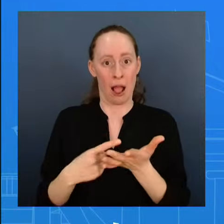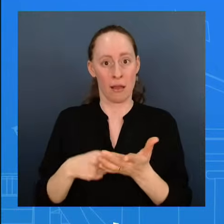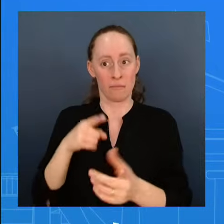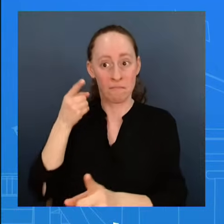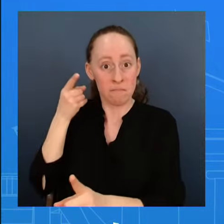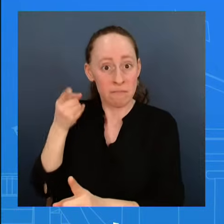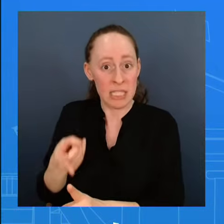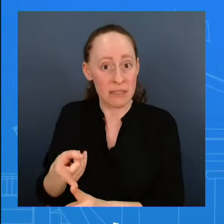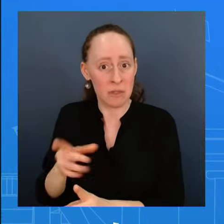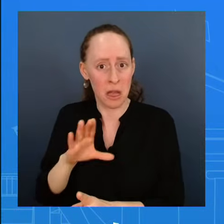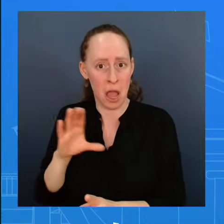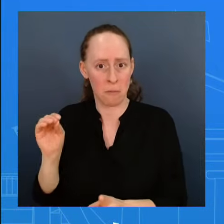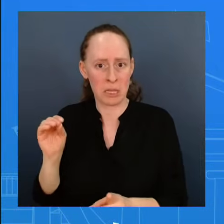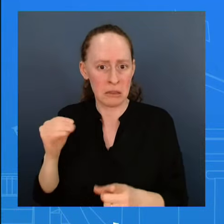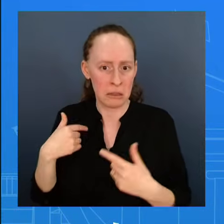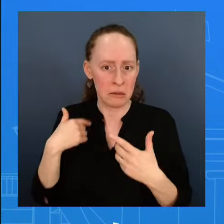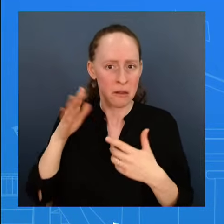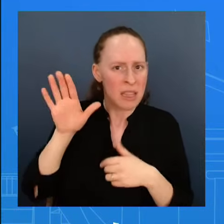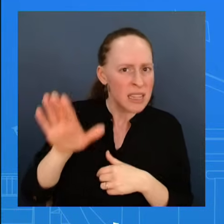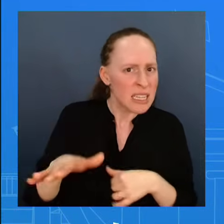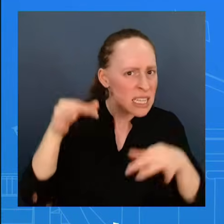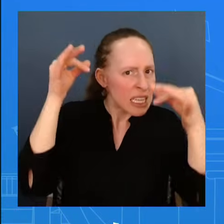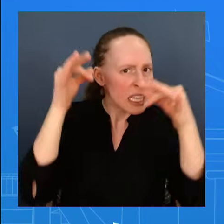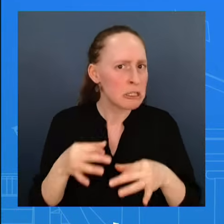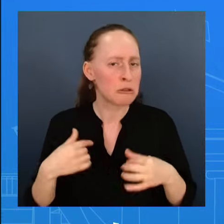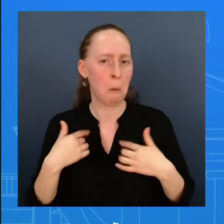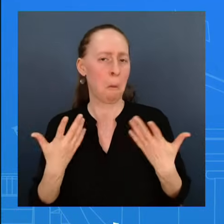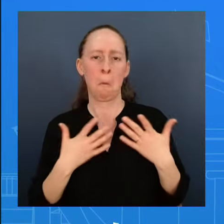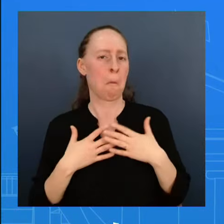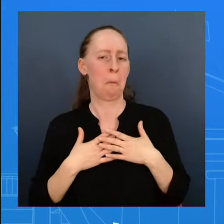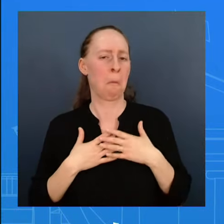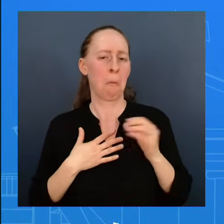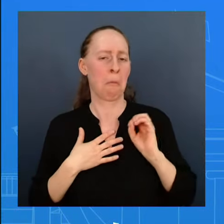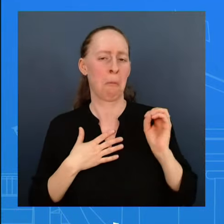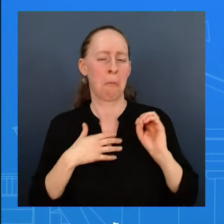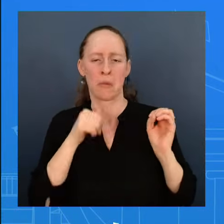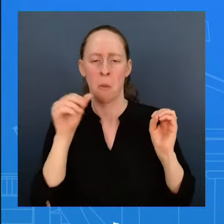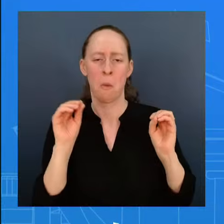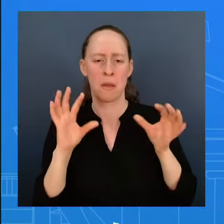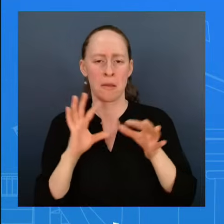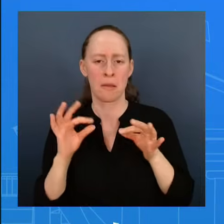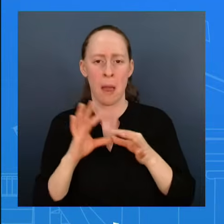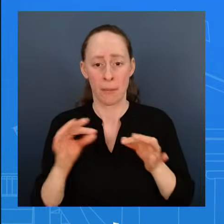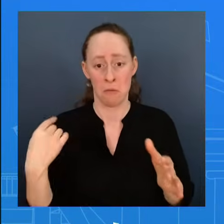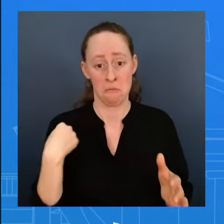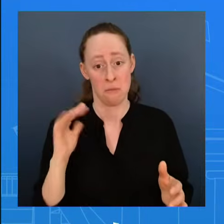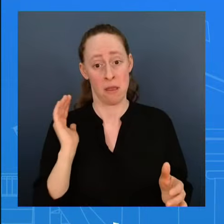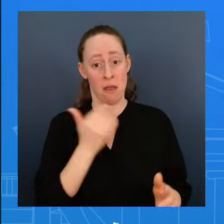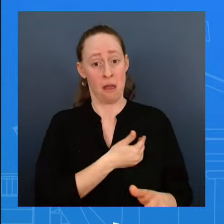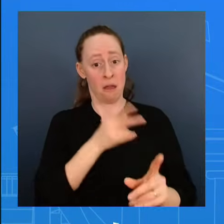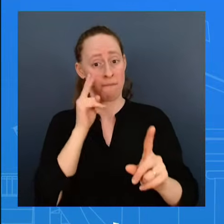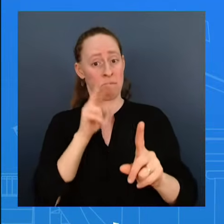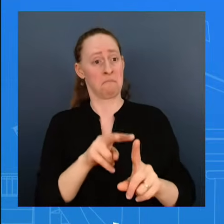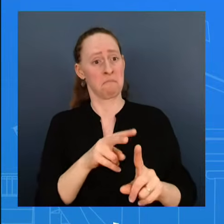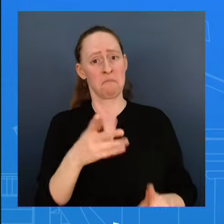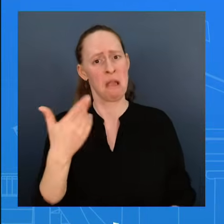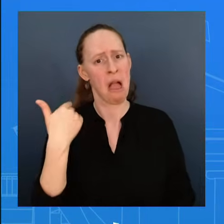of behalf of their business. But we have -- believe that we have brought together both sides -- the public and -- and private sector -- to really deal --